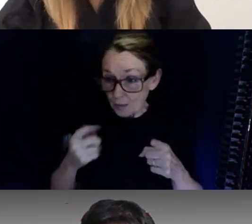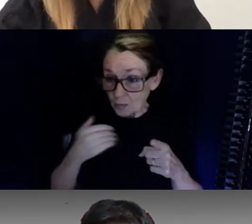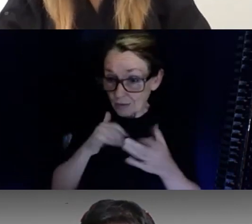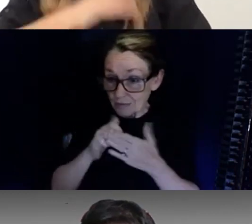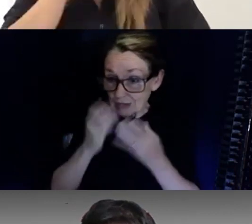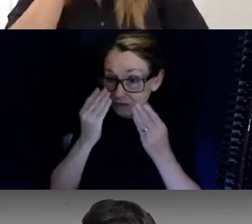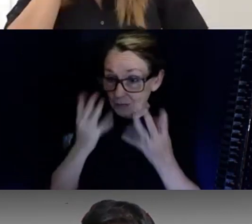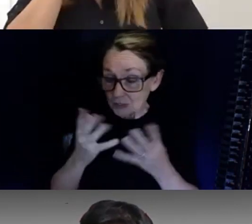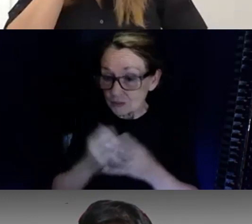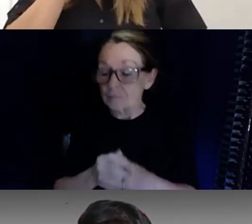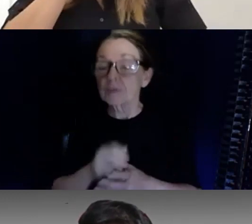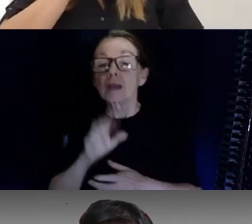I'M THINKING NURSING HOMES, REST HOMES, AS WELL AS OTHER PLACES.